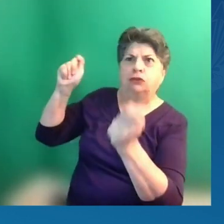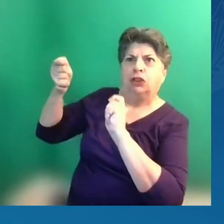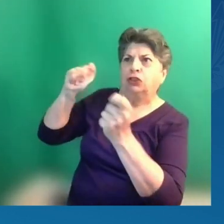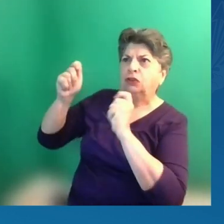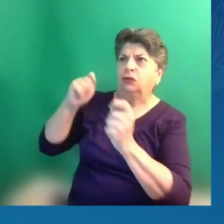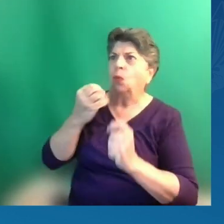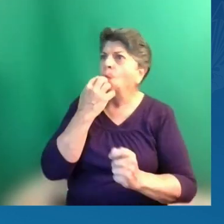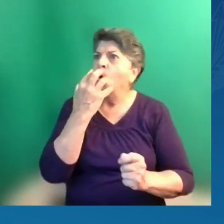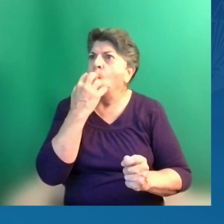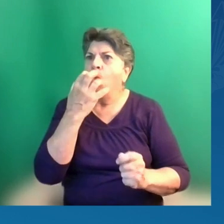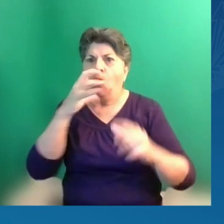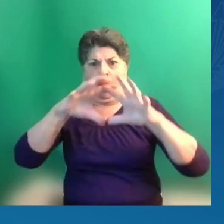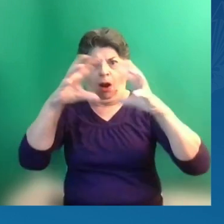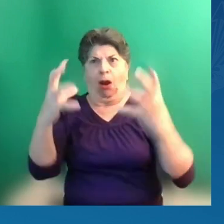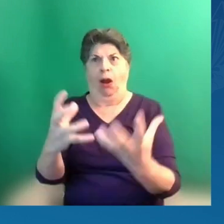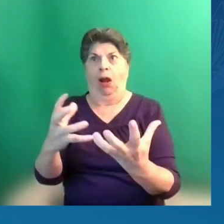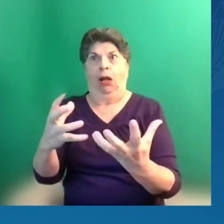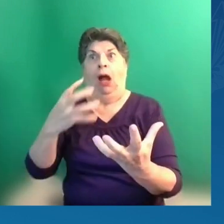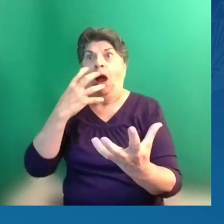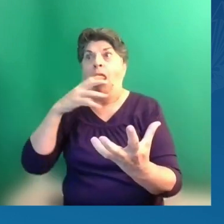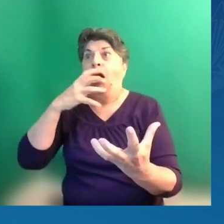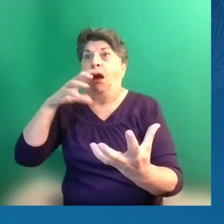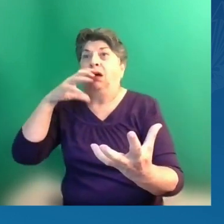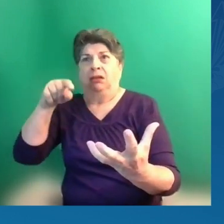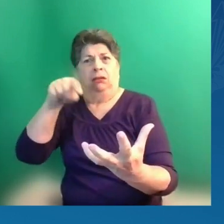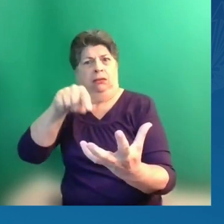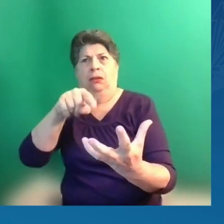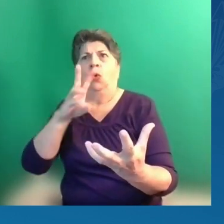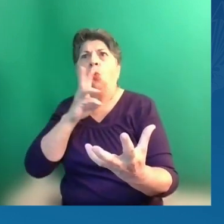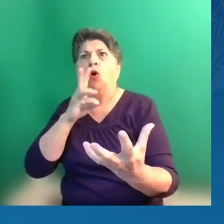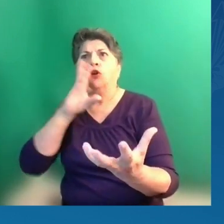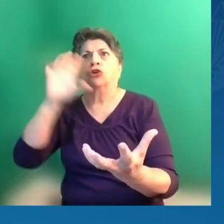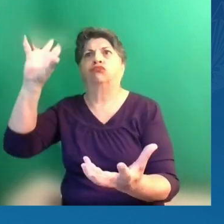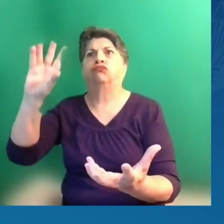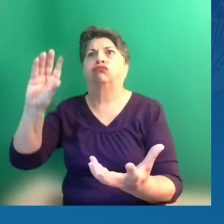At this moment, about 90 million Americans are living under drought conditions.